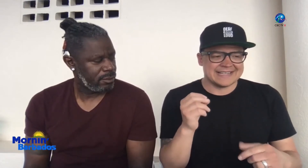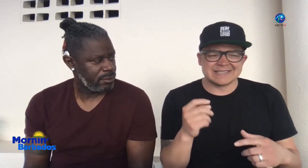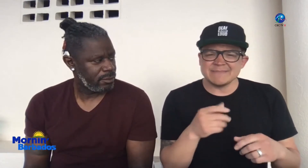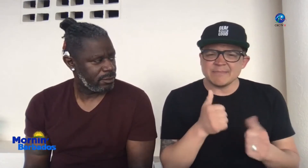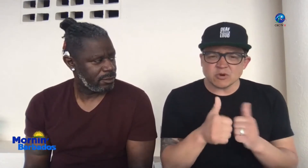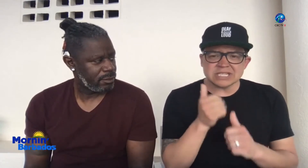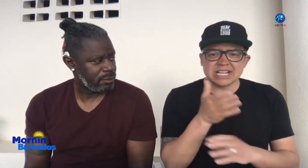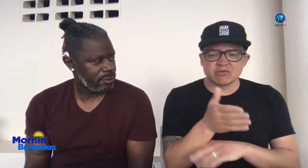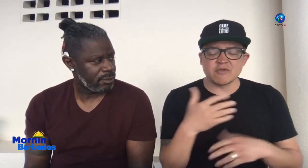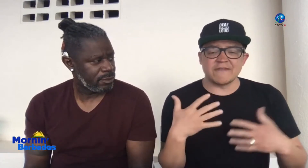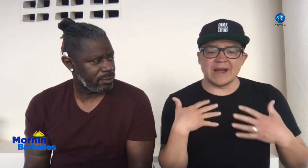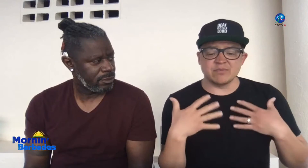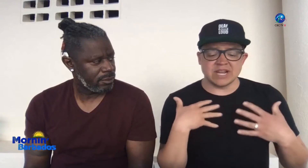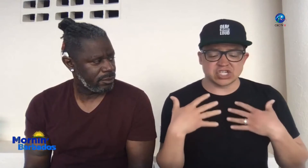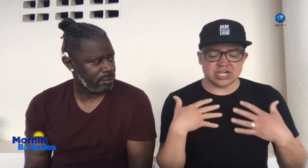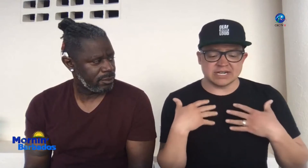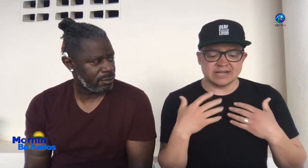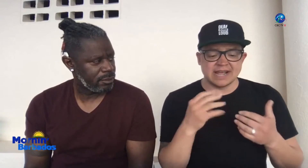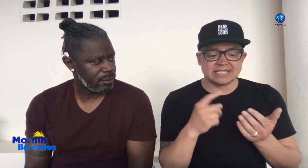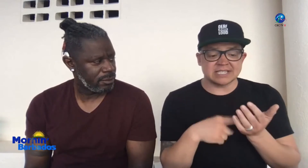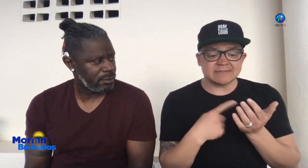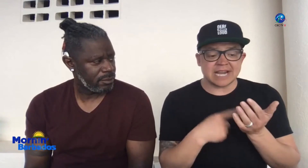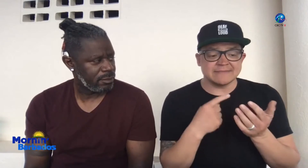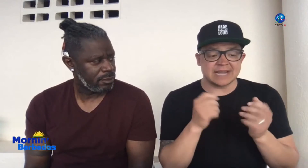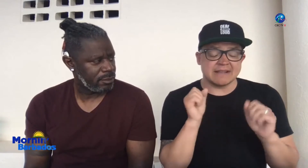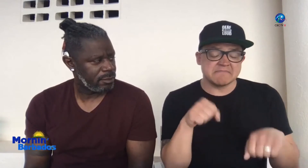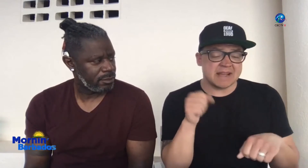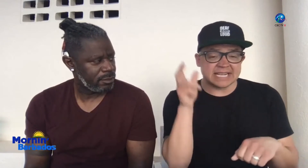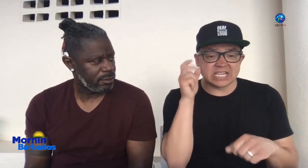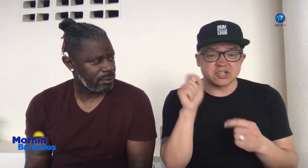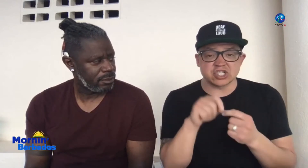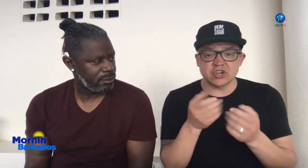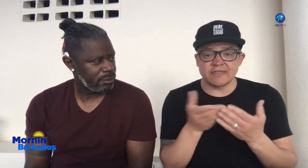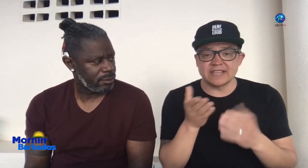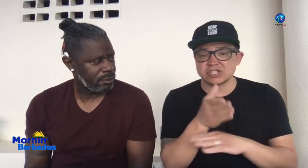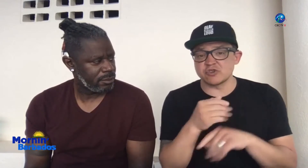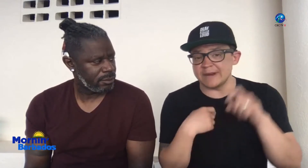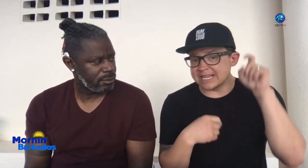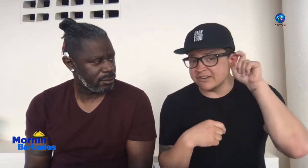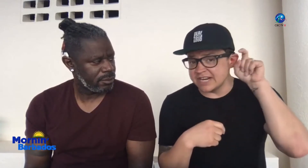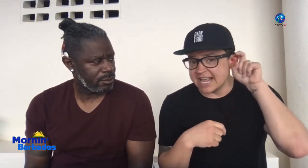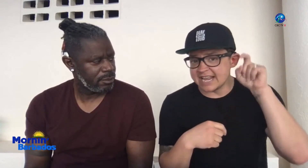it's mostly through vibration and sometimes i i can hear certain things through my hearing aid